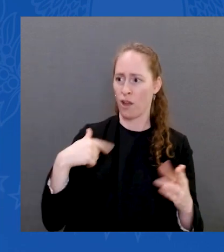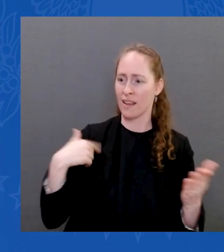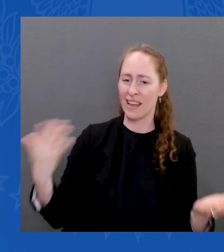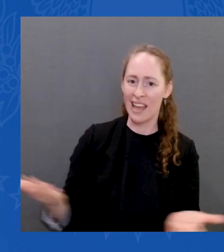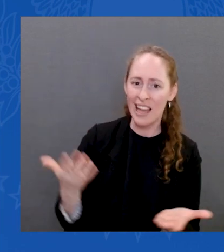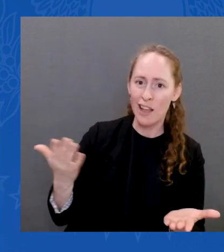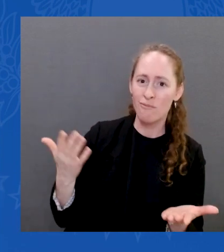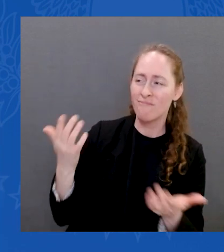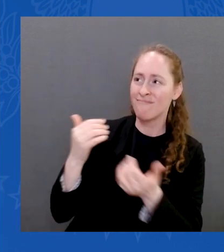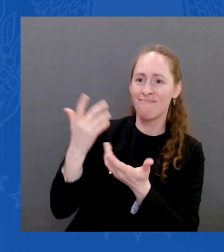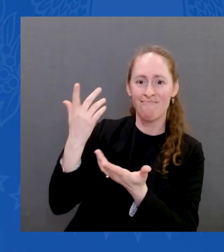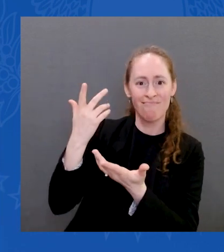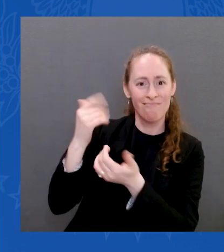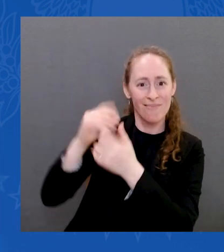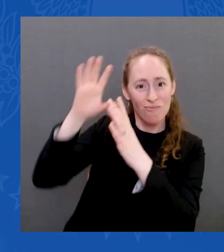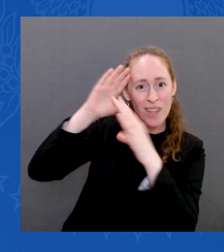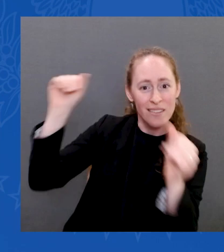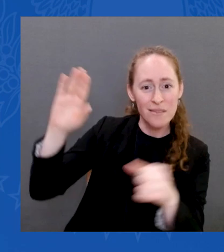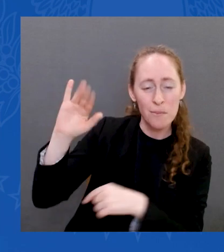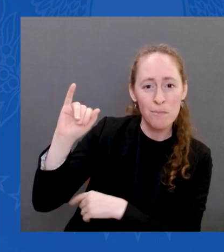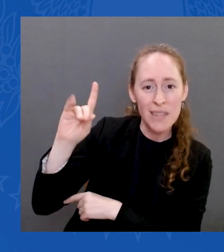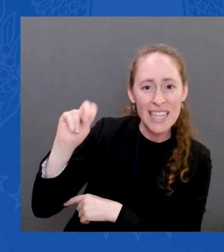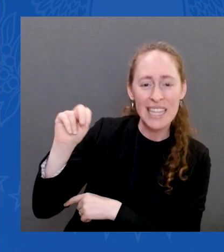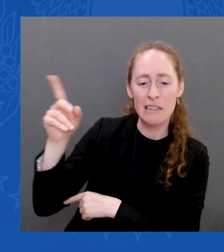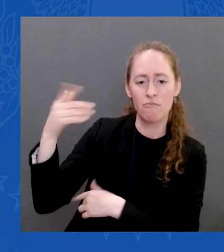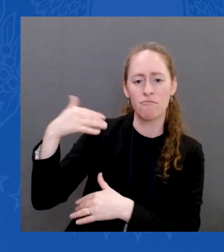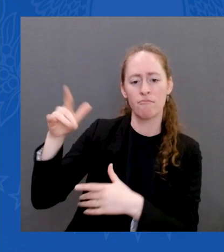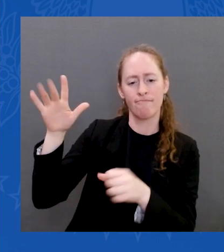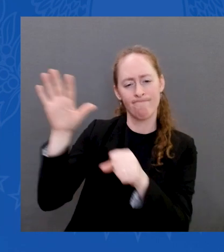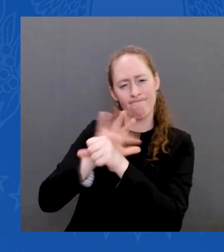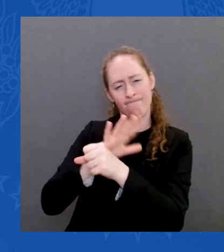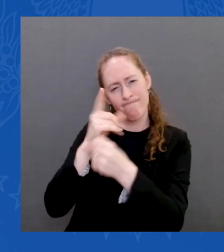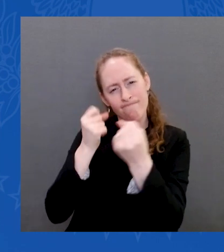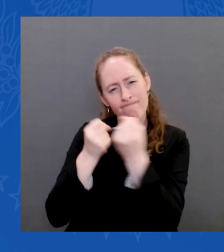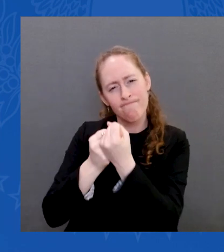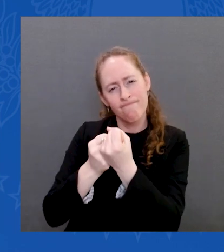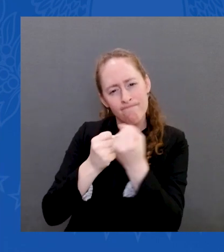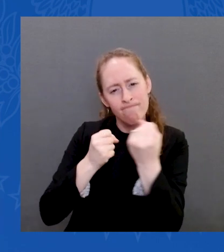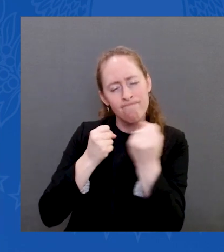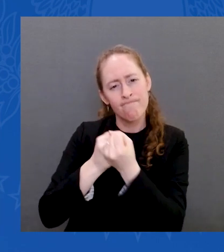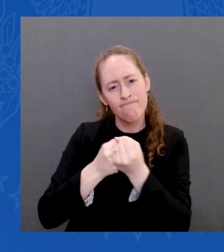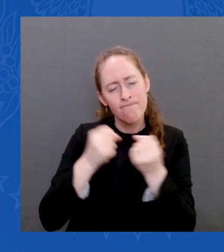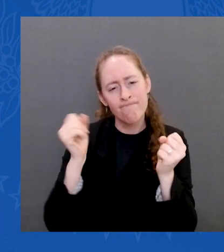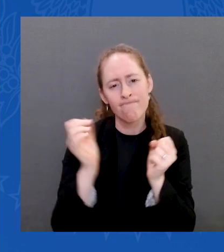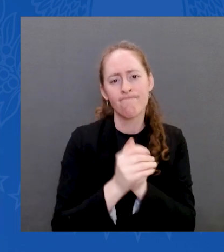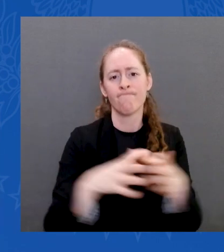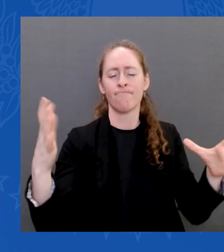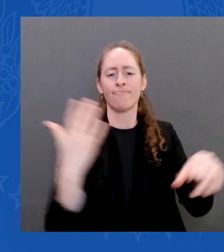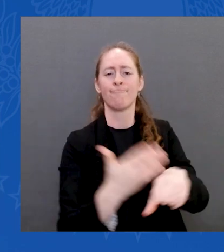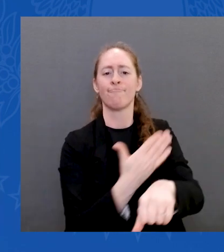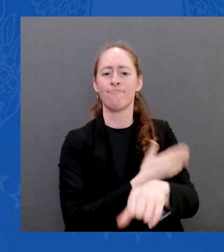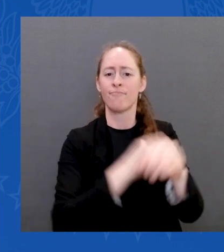and tireless effort in education. Appreciate it. Thank you, Dr. Biden, for your strong leadership